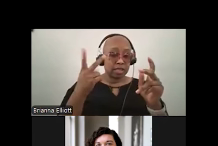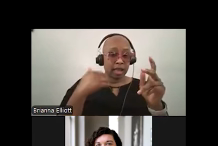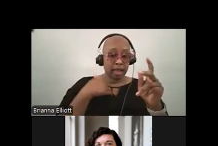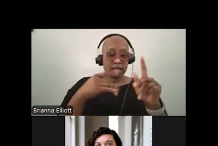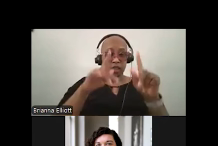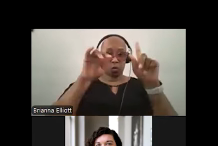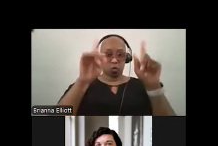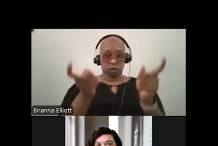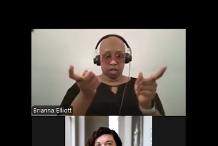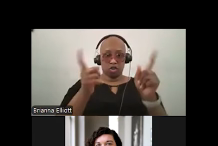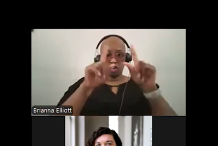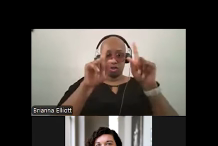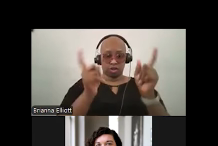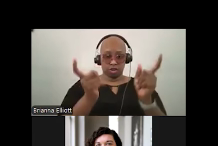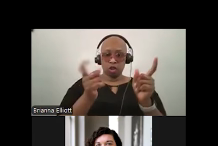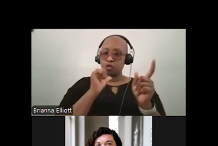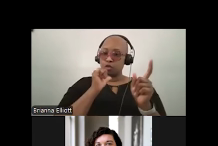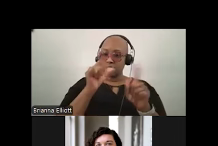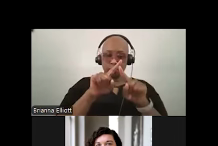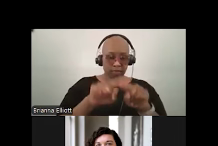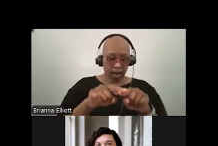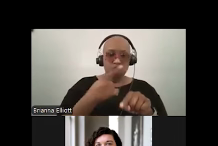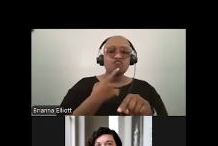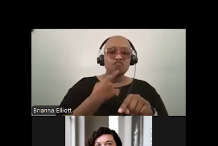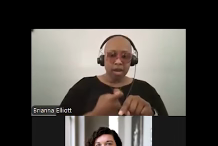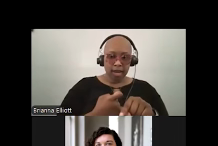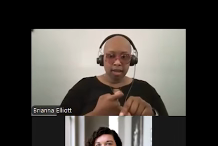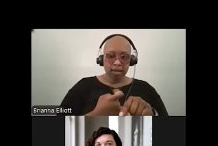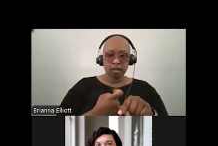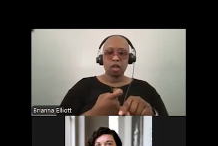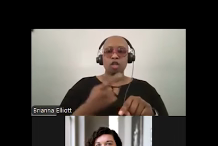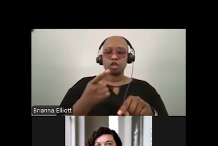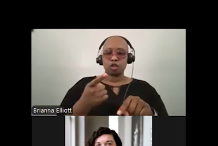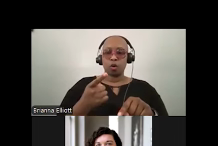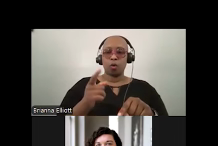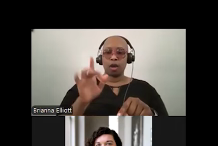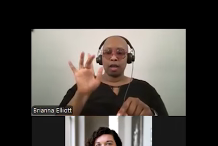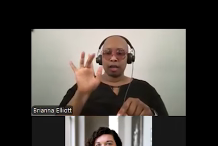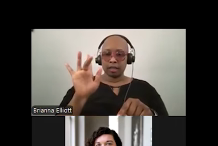it's not relying on the red. But let's fix this issue where it is red to show negative.